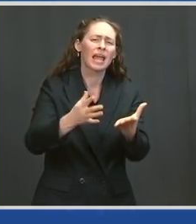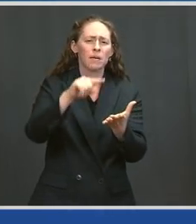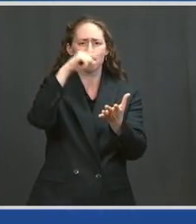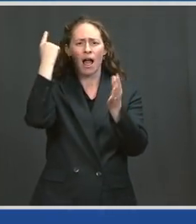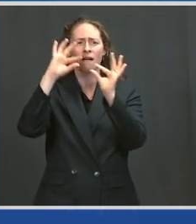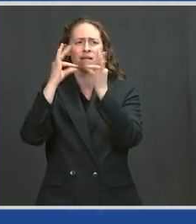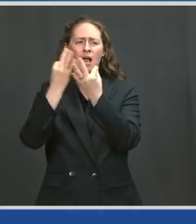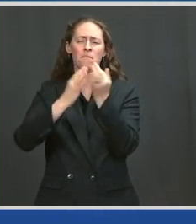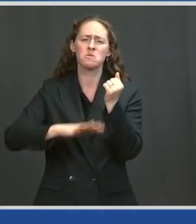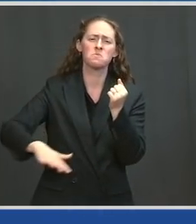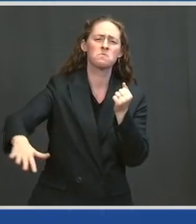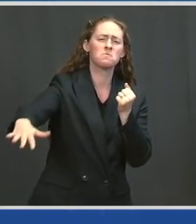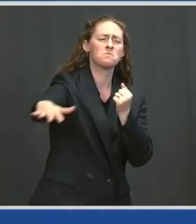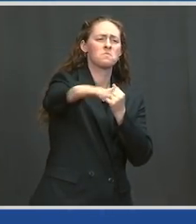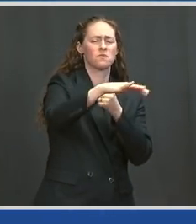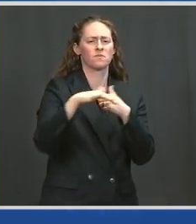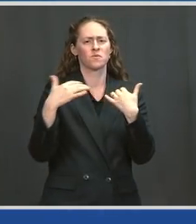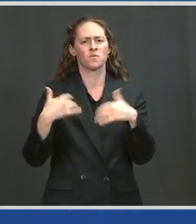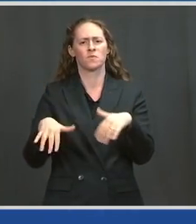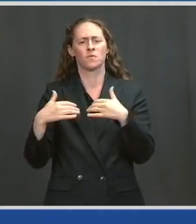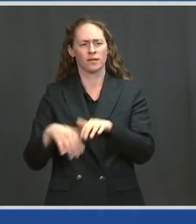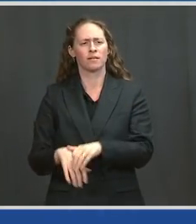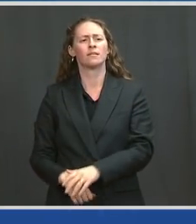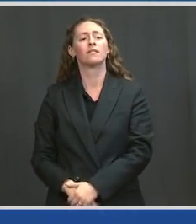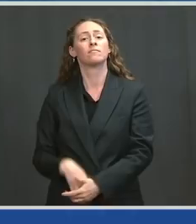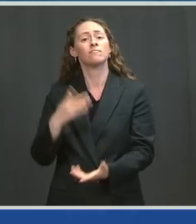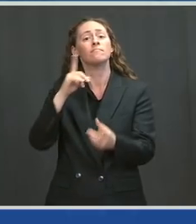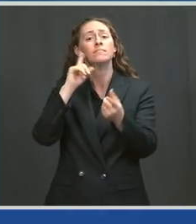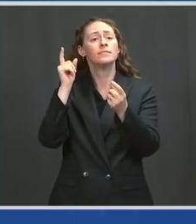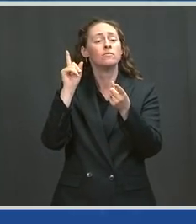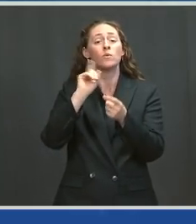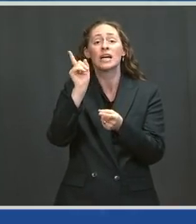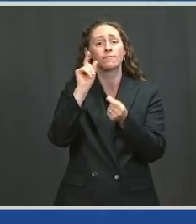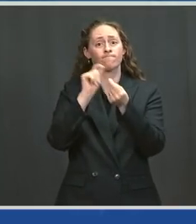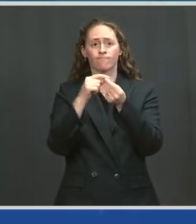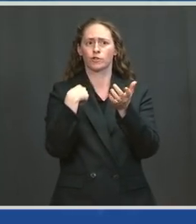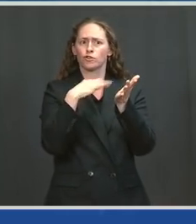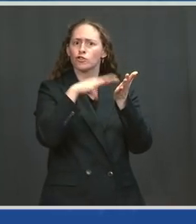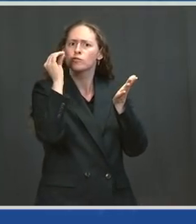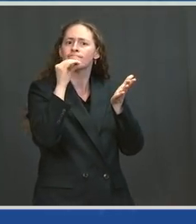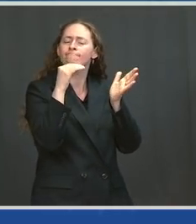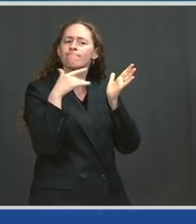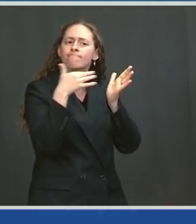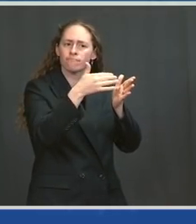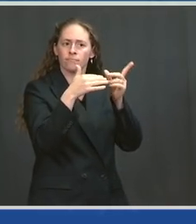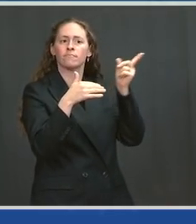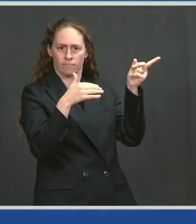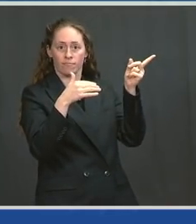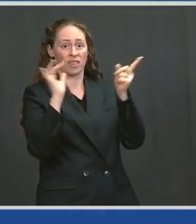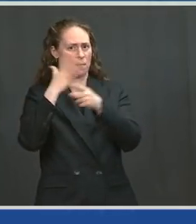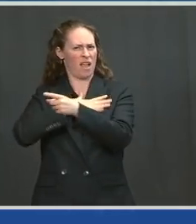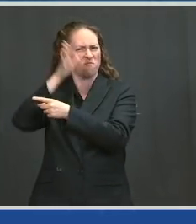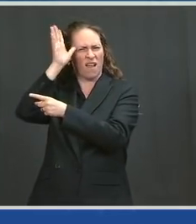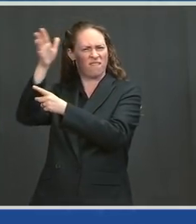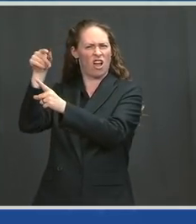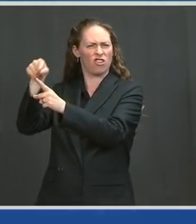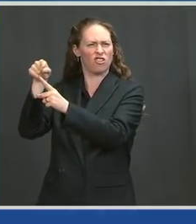Educated at Oberlin College and Indianapolis Law School, J.B. had a hotel business in Tulsa